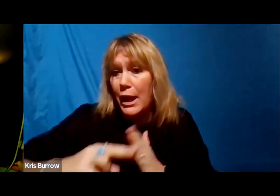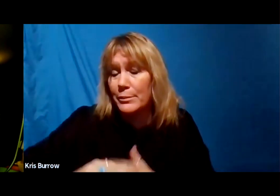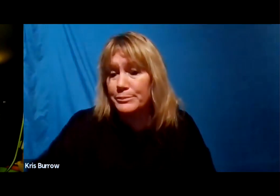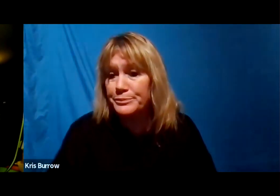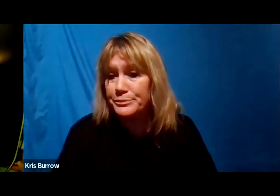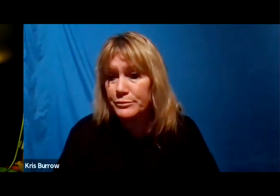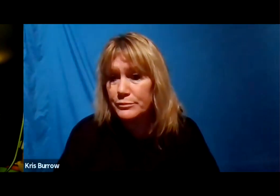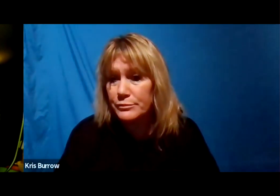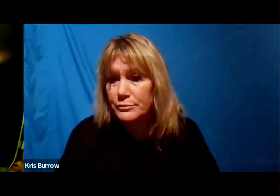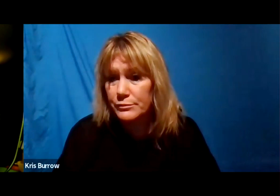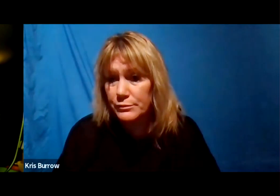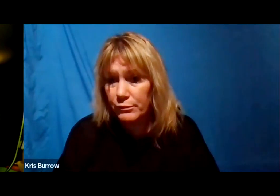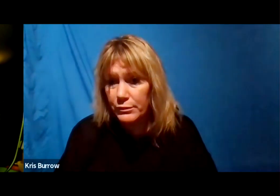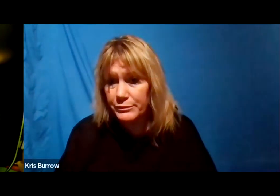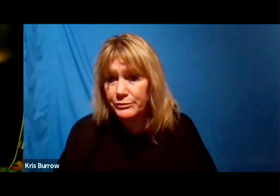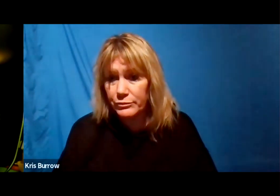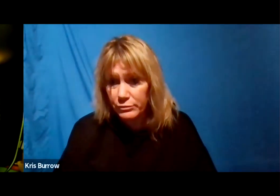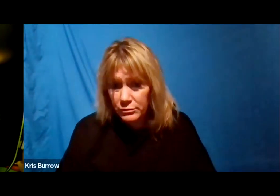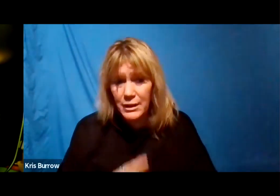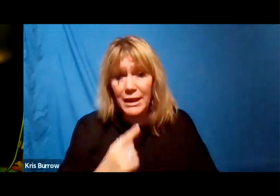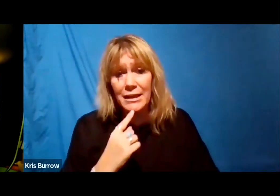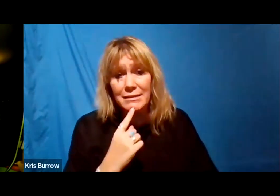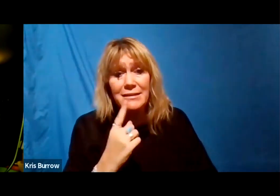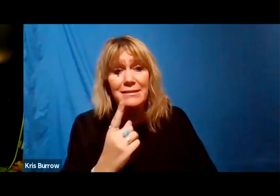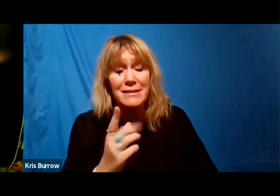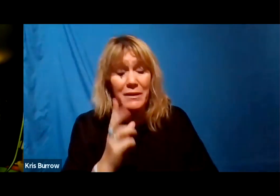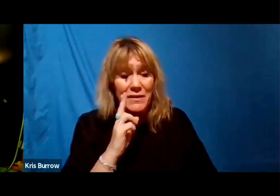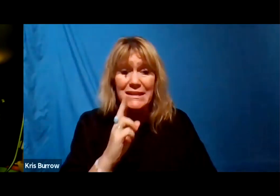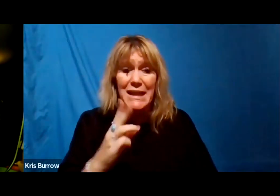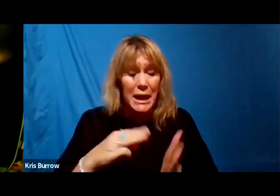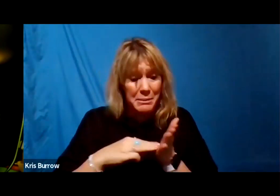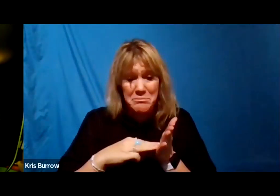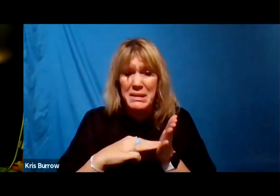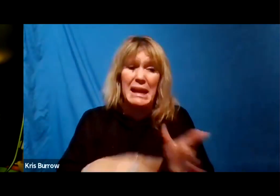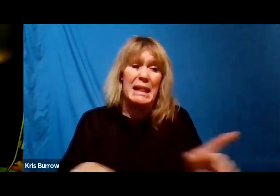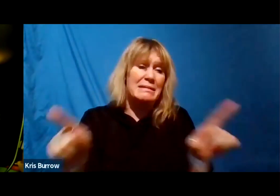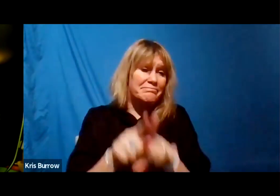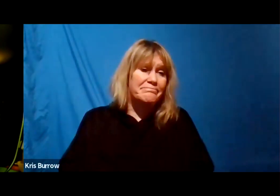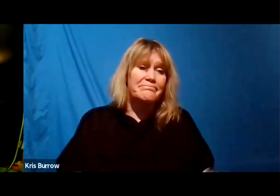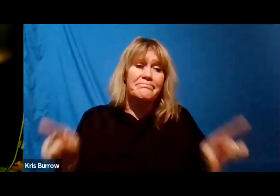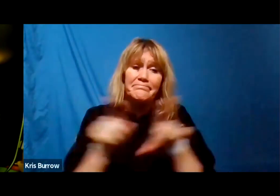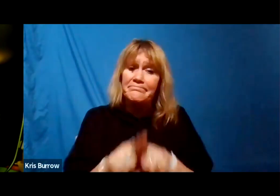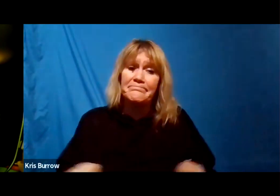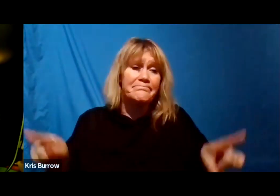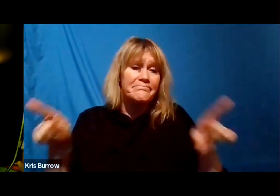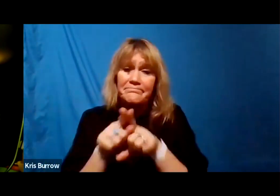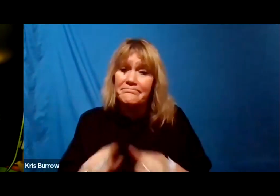Are we ready? Yeah.